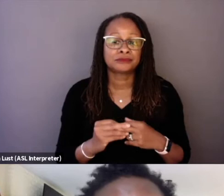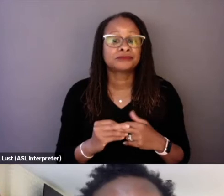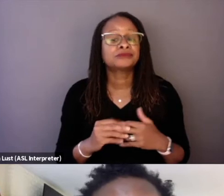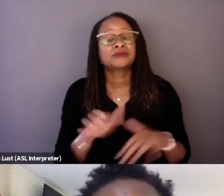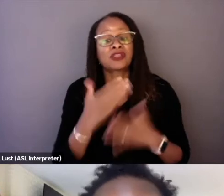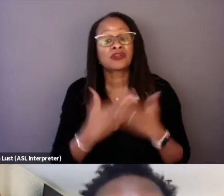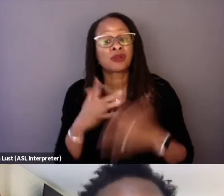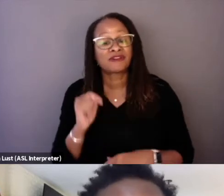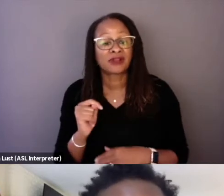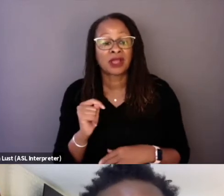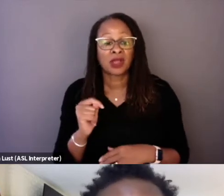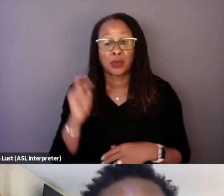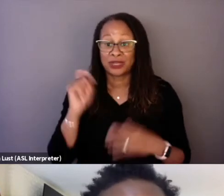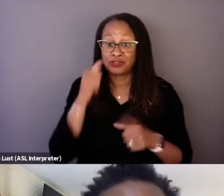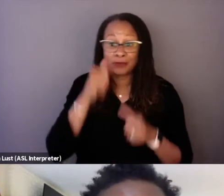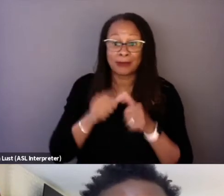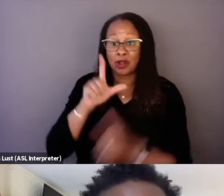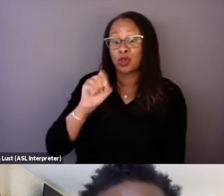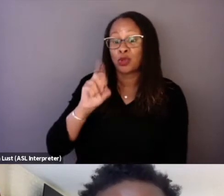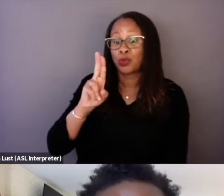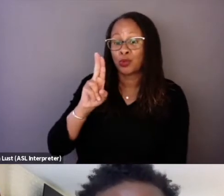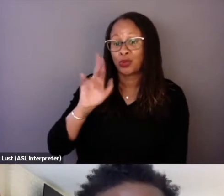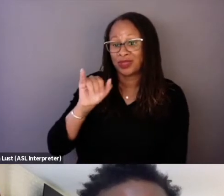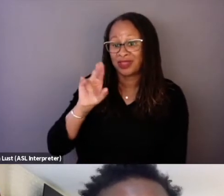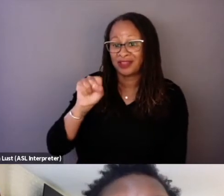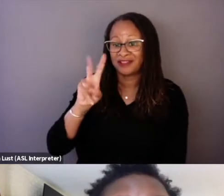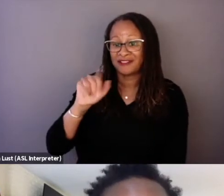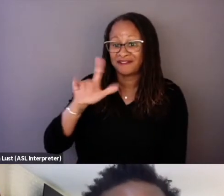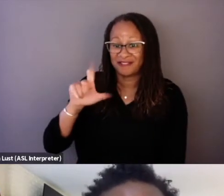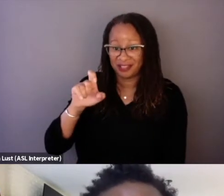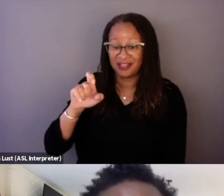is that Louisville was, in the city itself, was in crisis.